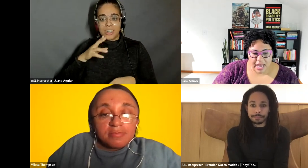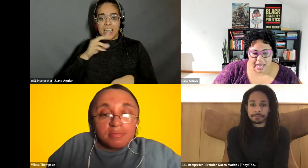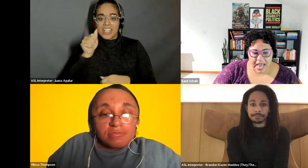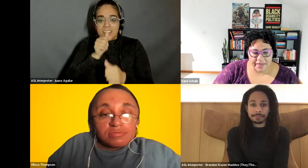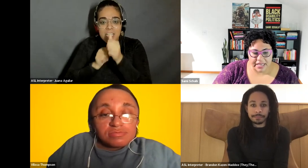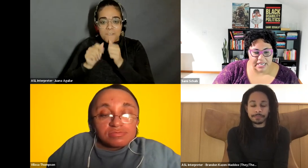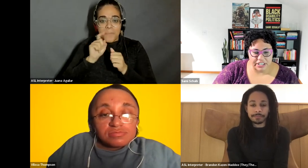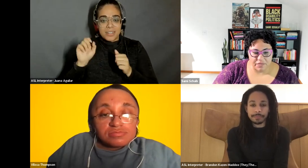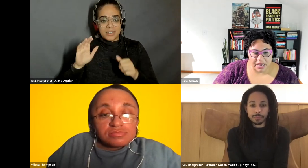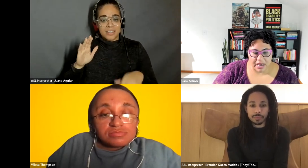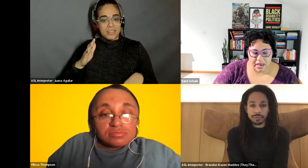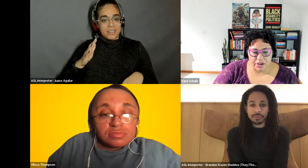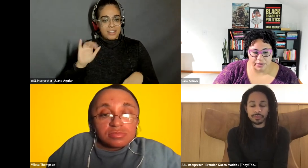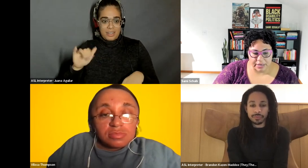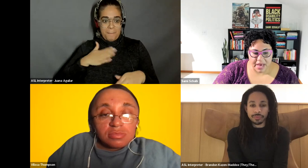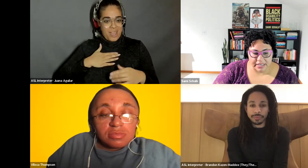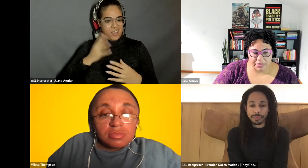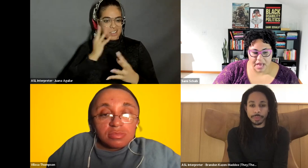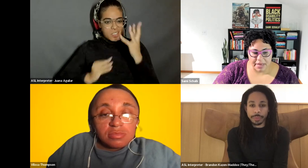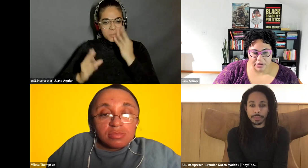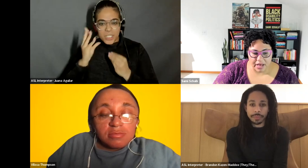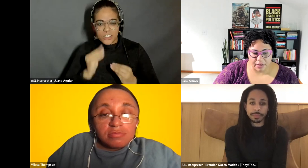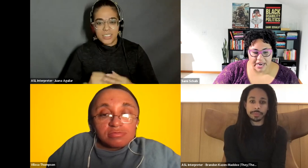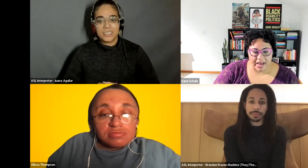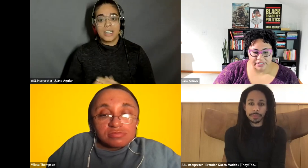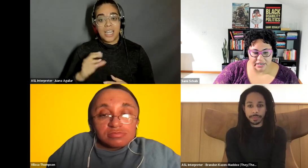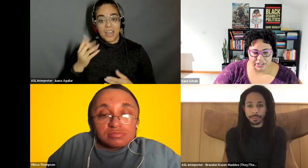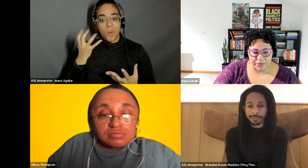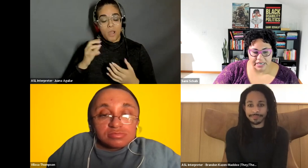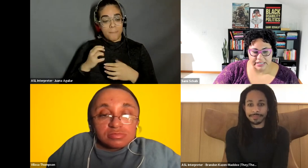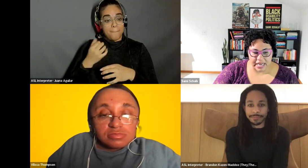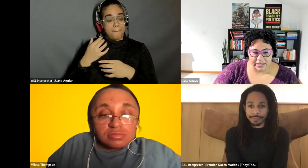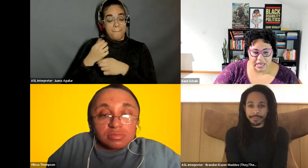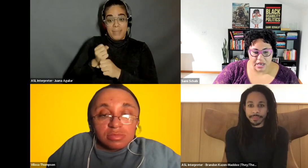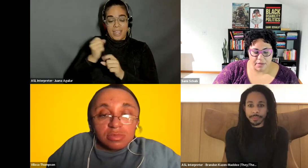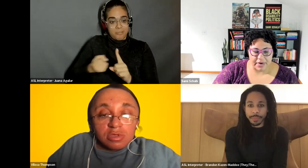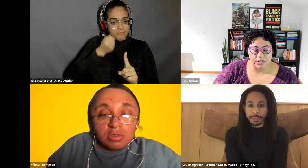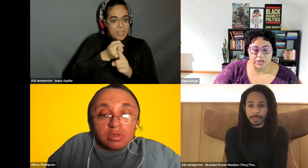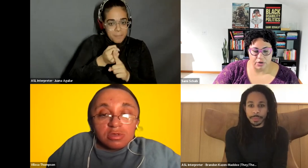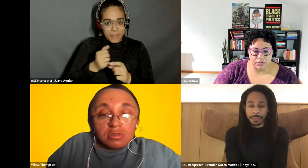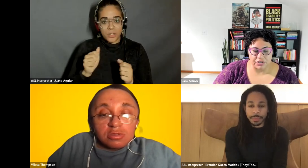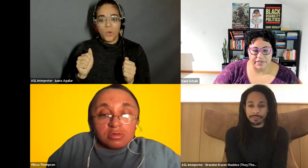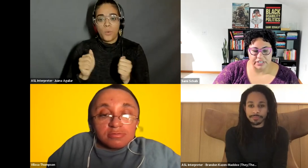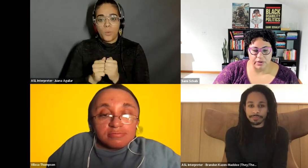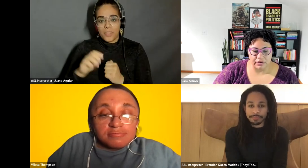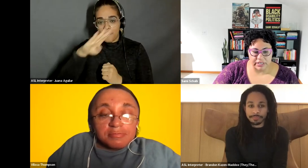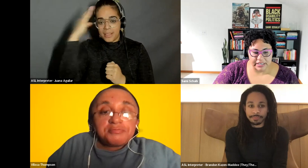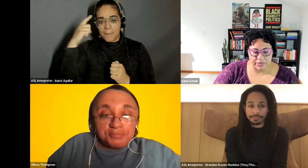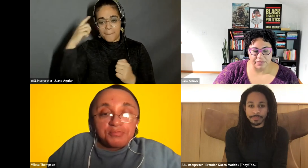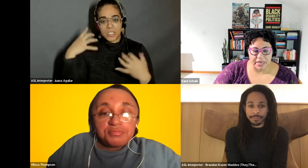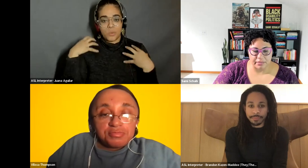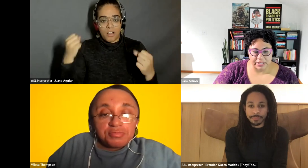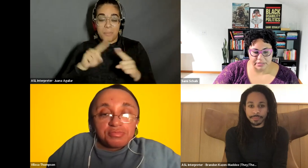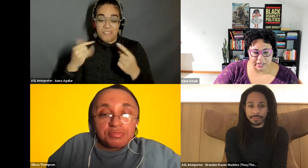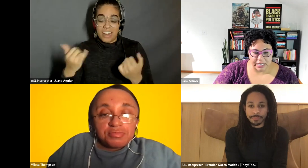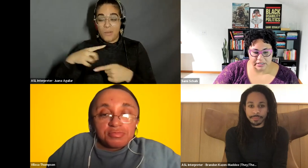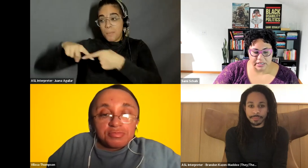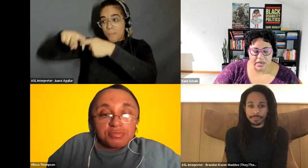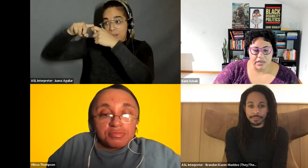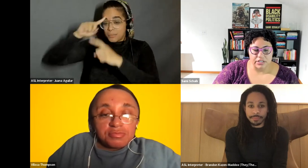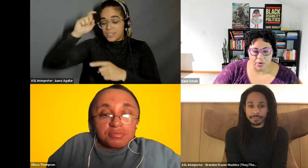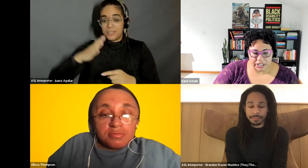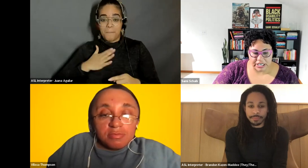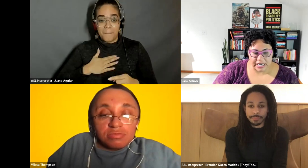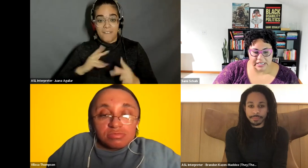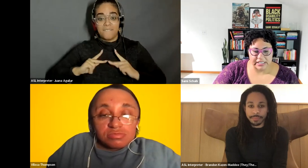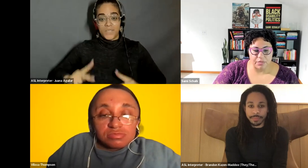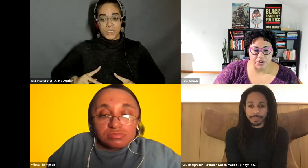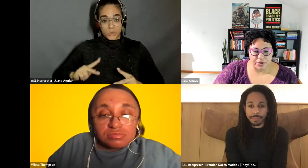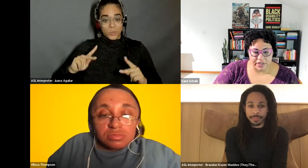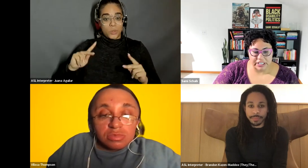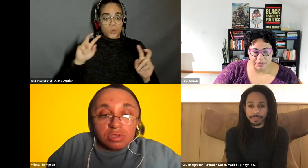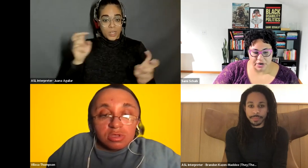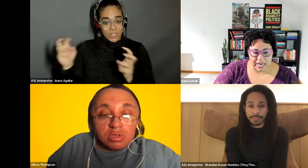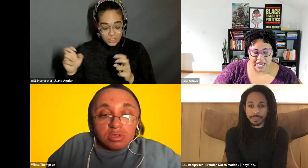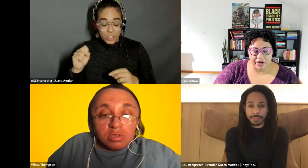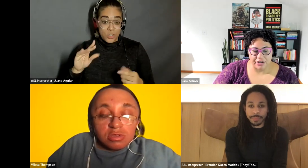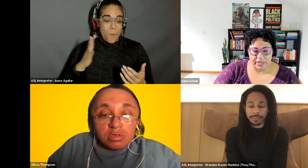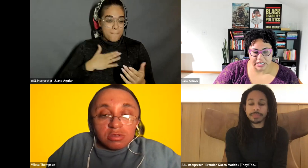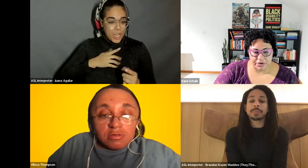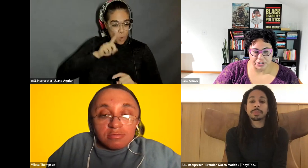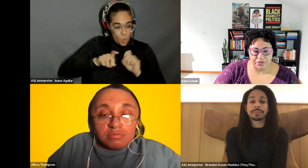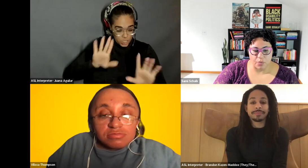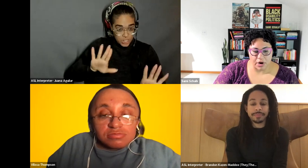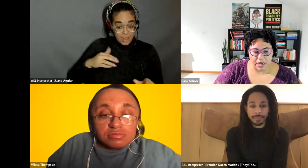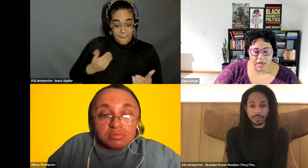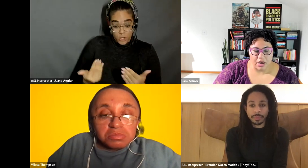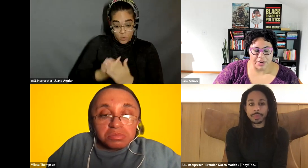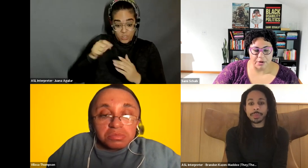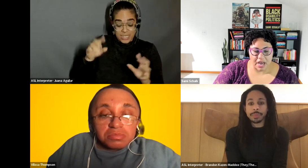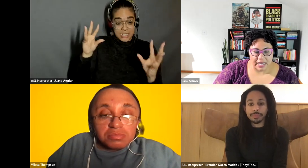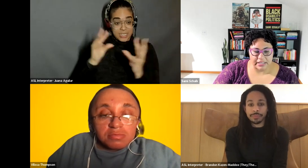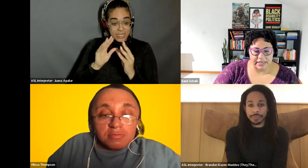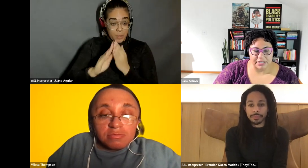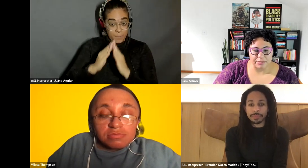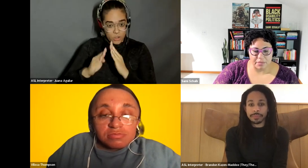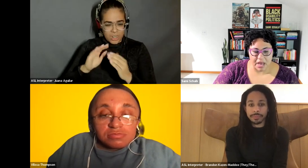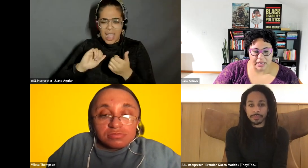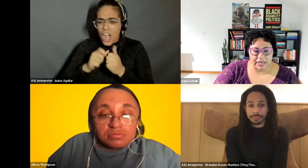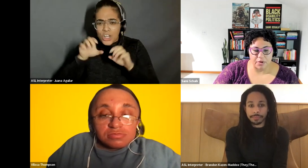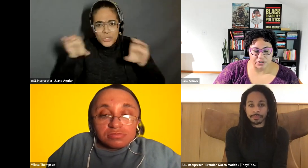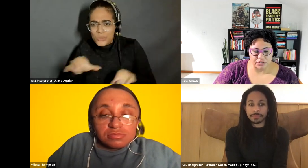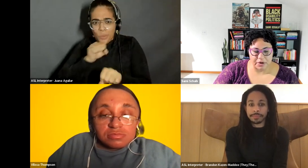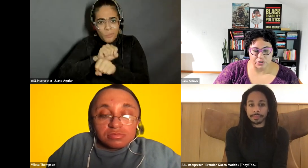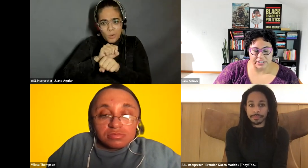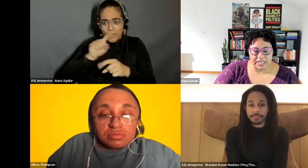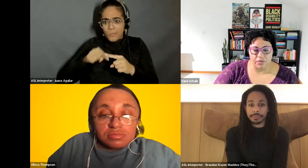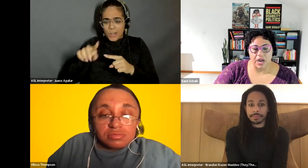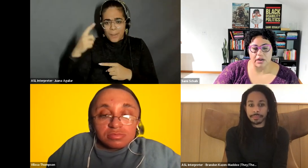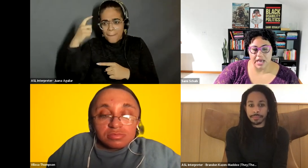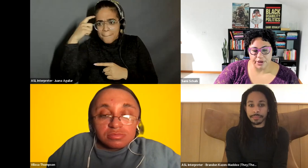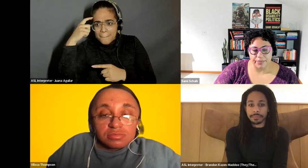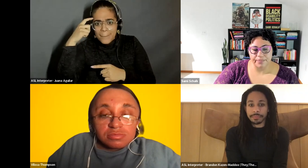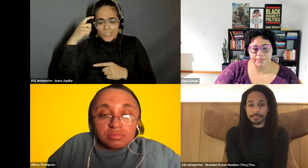Sami Schalk: and had the intention of making huge impact in black mental health, and have done to an extent. But now it's on hold due to physical illnesses which have become disabilities. So the question is, as someone new to this community? How do you continue to do the work when your body and sometimes your mind, emotional, spiritual self, will not allow you?